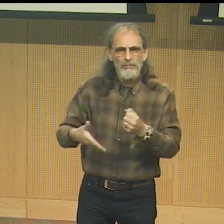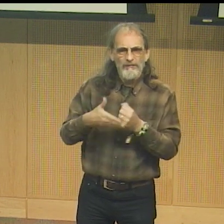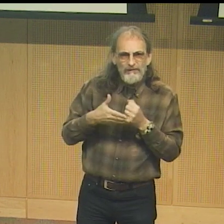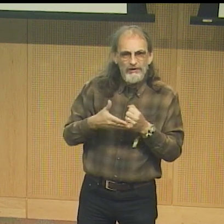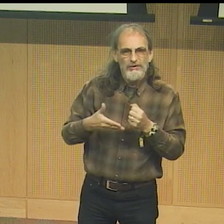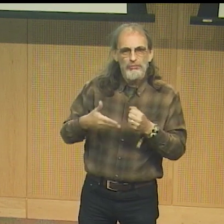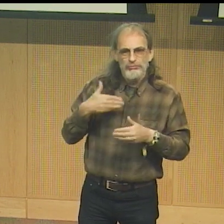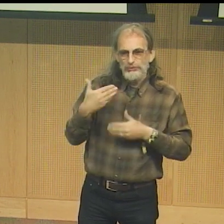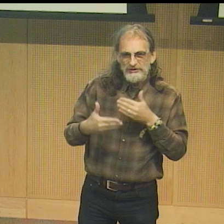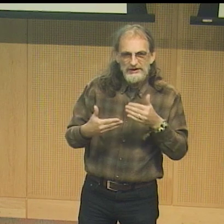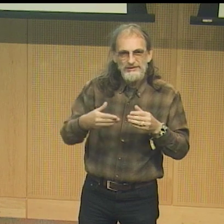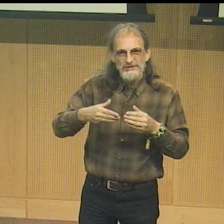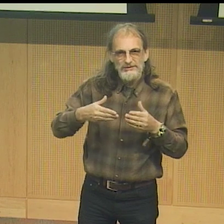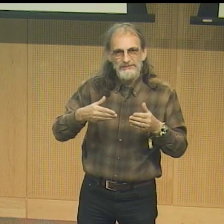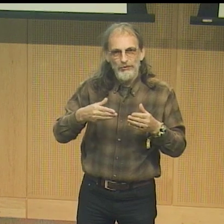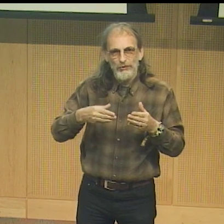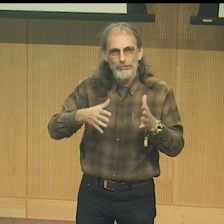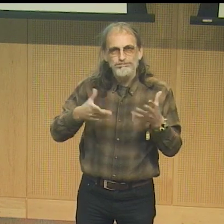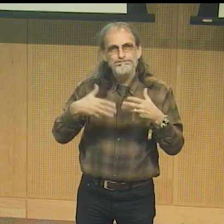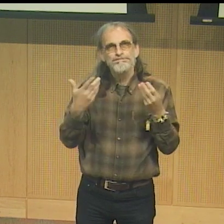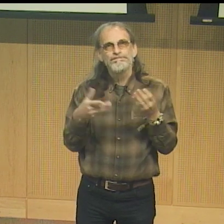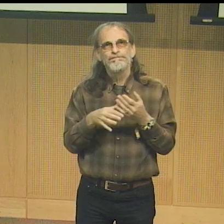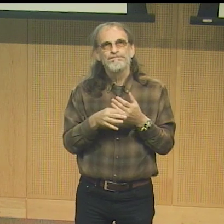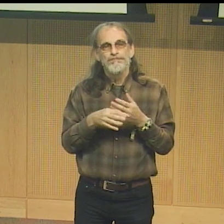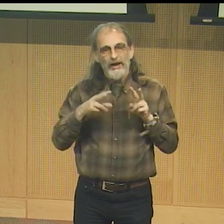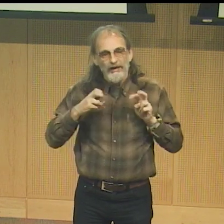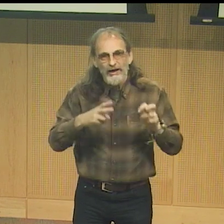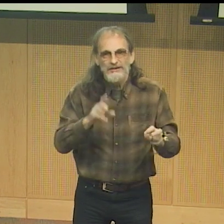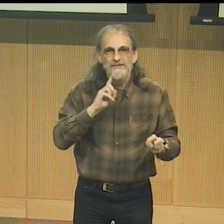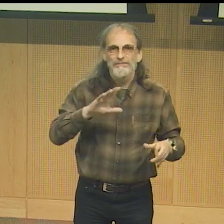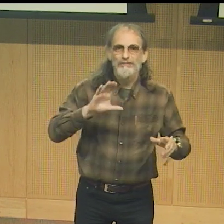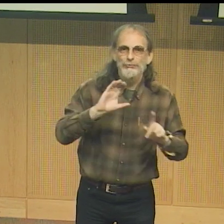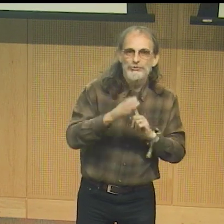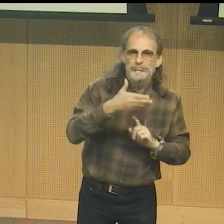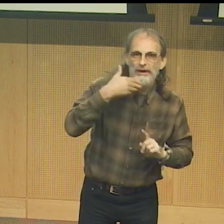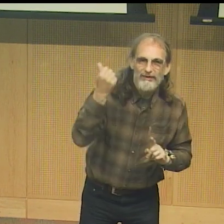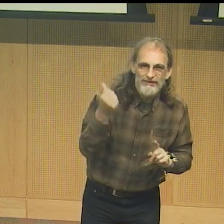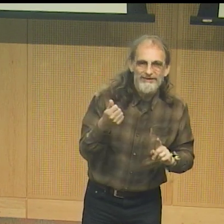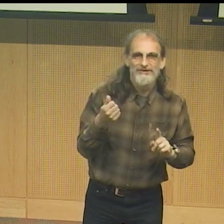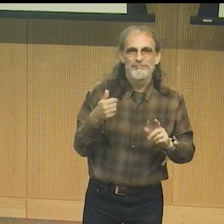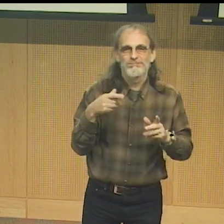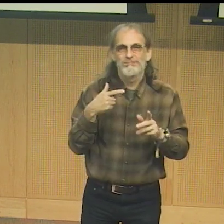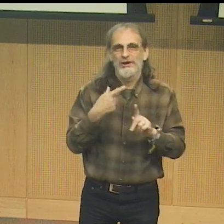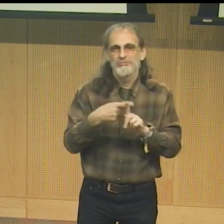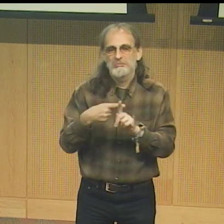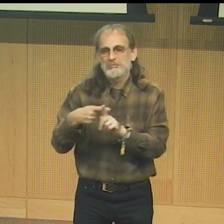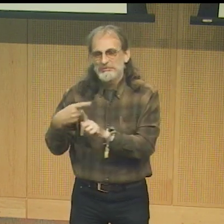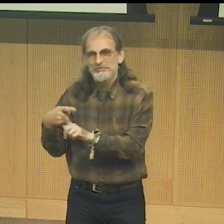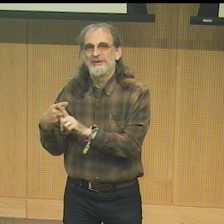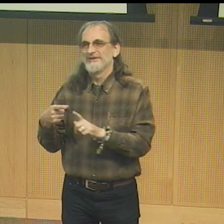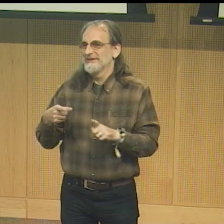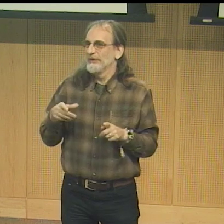helpful throughout my studies and my research. It allowed me a lens with which I could analyze